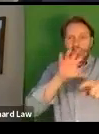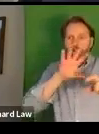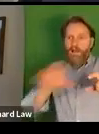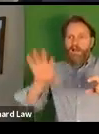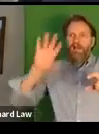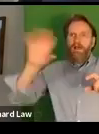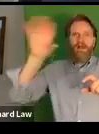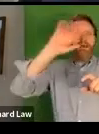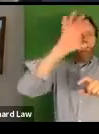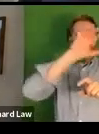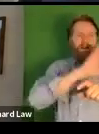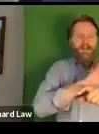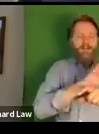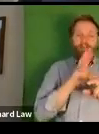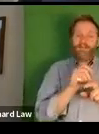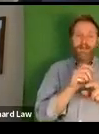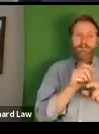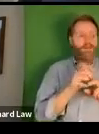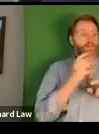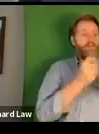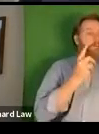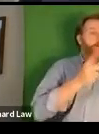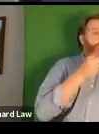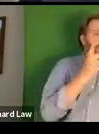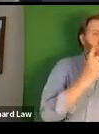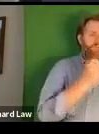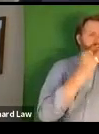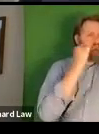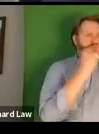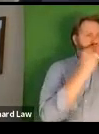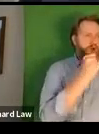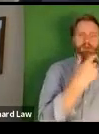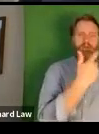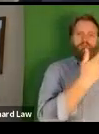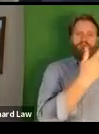it wrong where people are not getting the treatment they deserve we can only